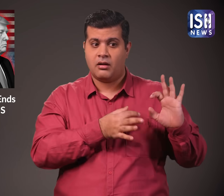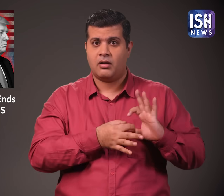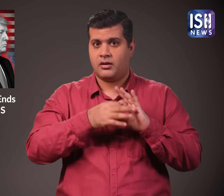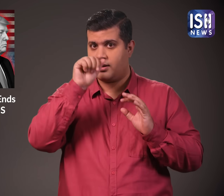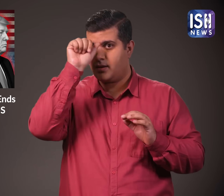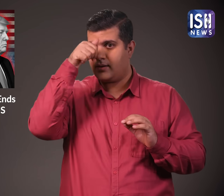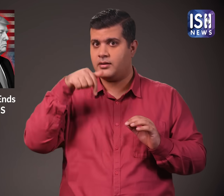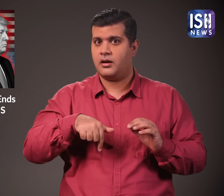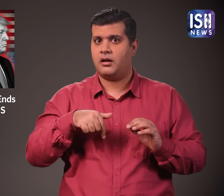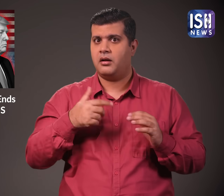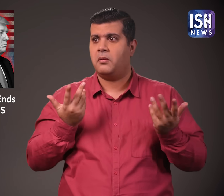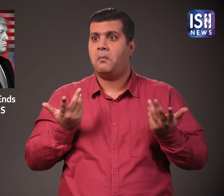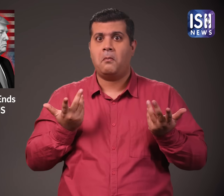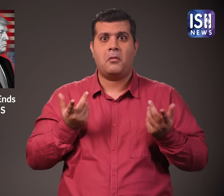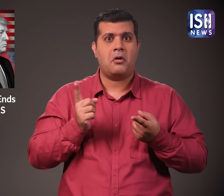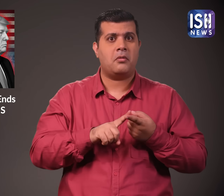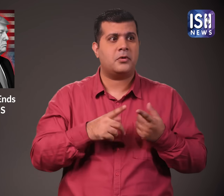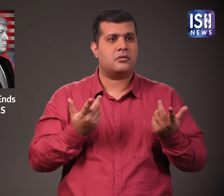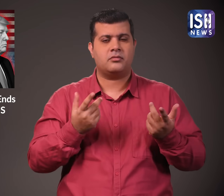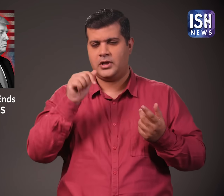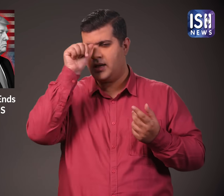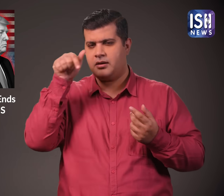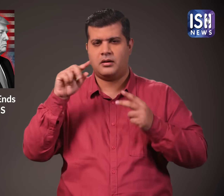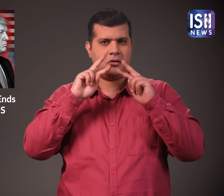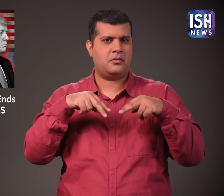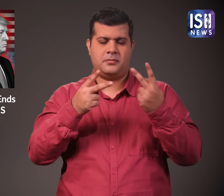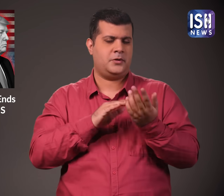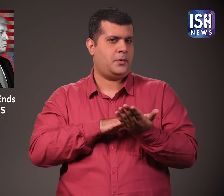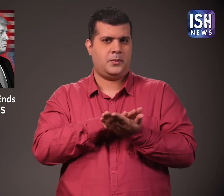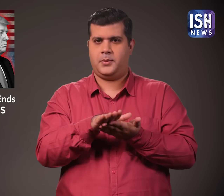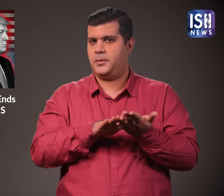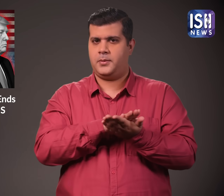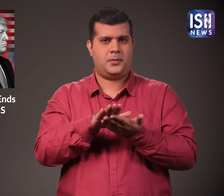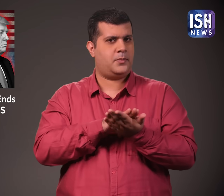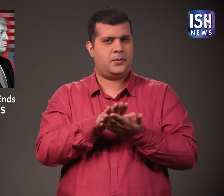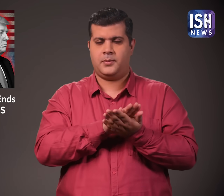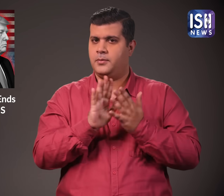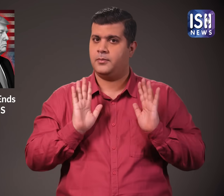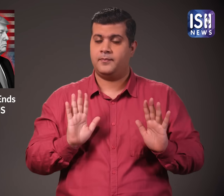But what is India’s stand on this? The Indian has not given any official statement.